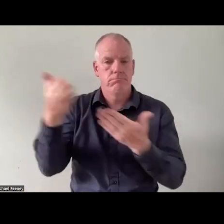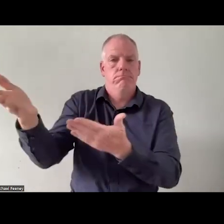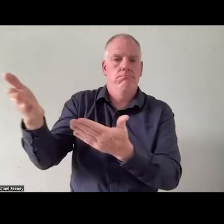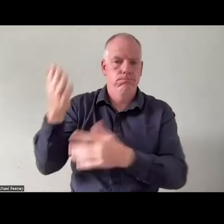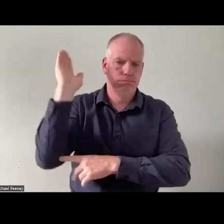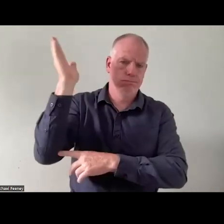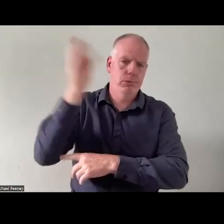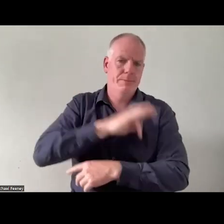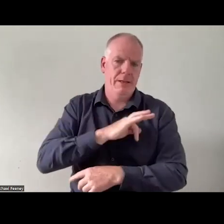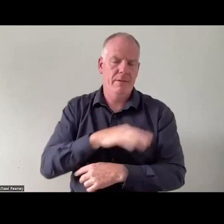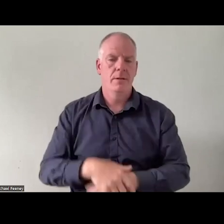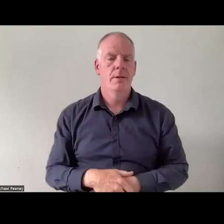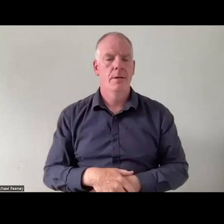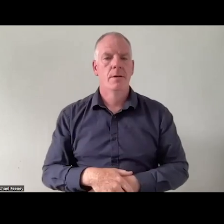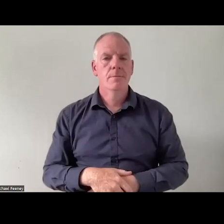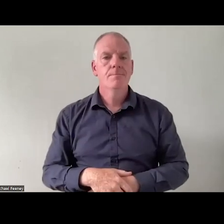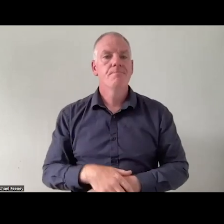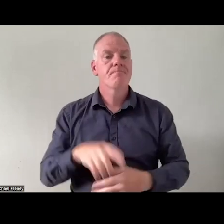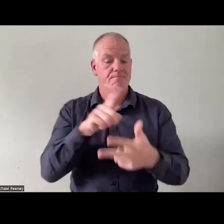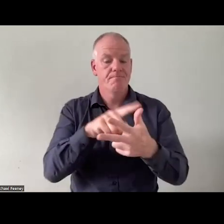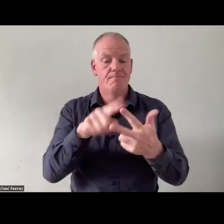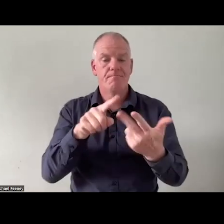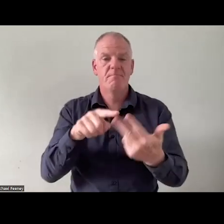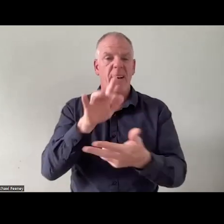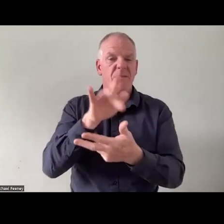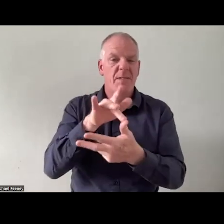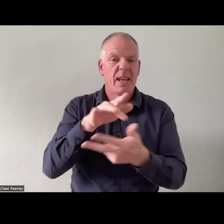Each speaker will present for about 15 minutes each,